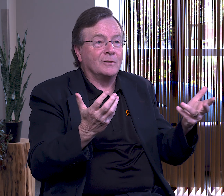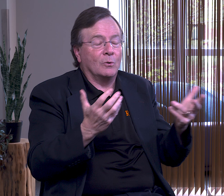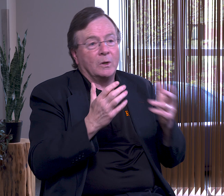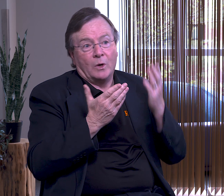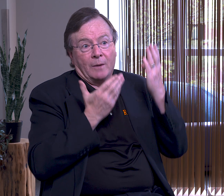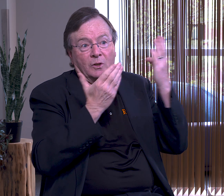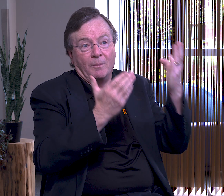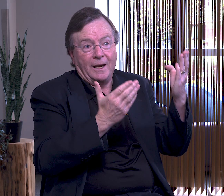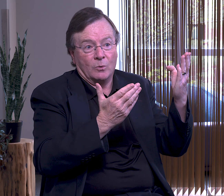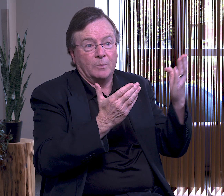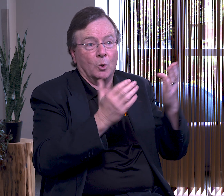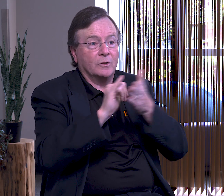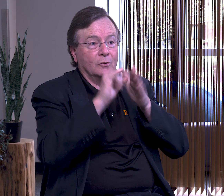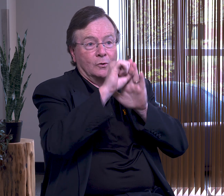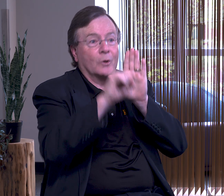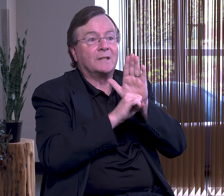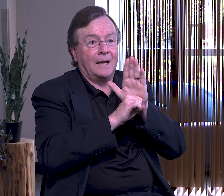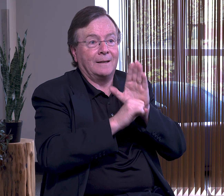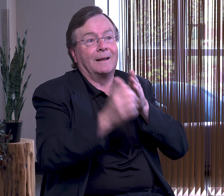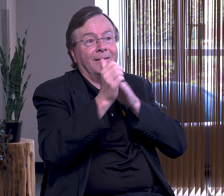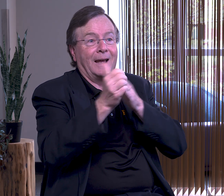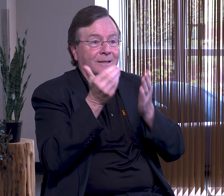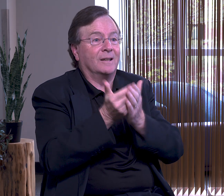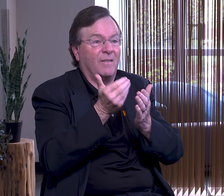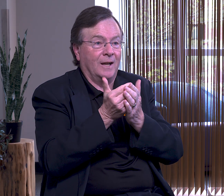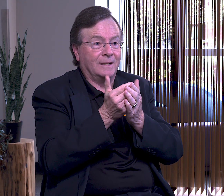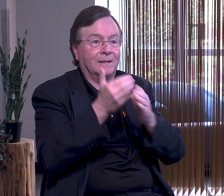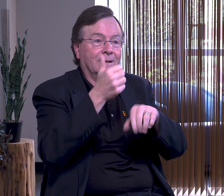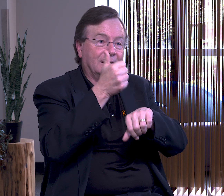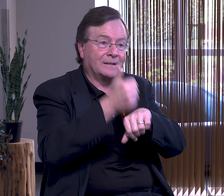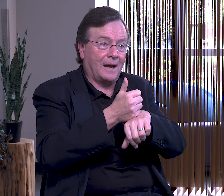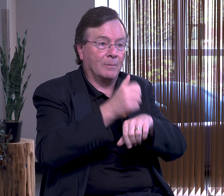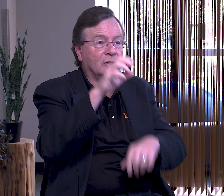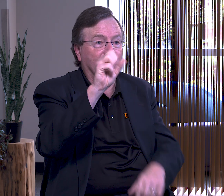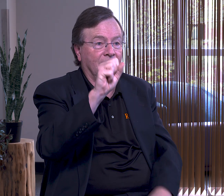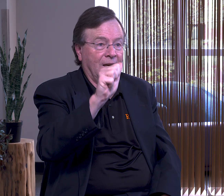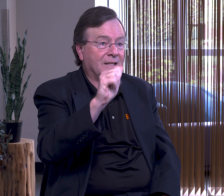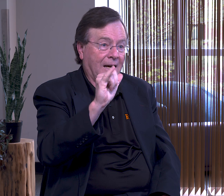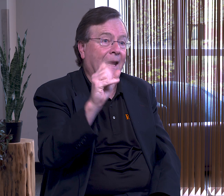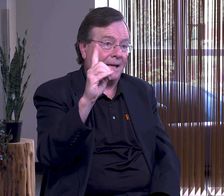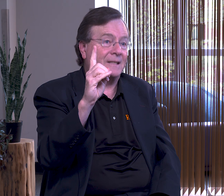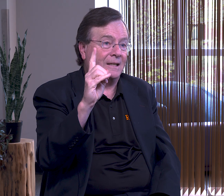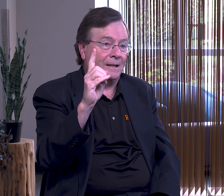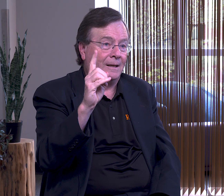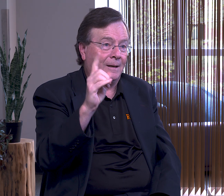So we were able to make a report to New York State that led to the funding in the establishment of SAISD.